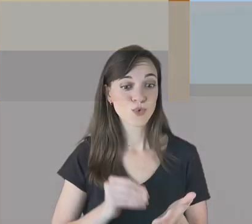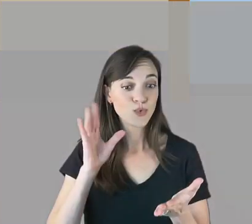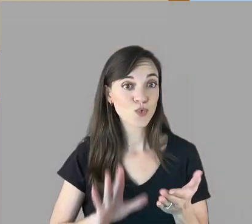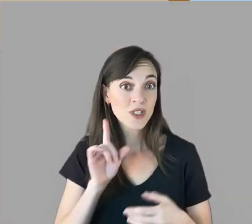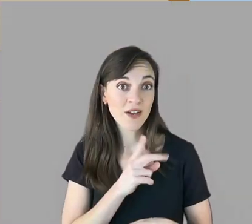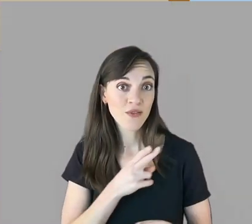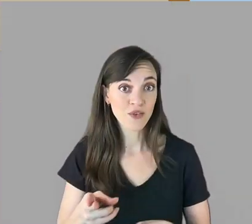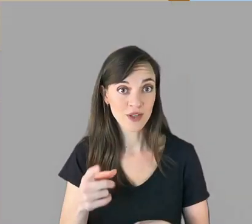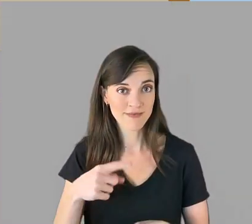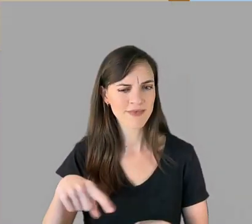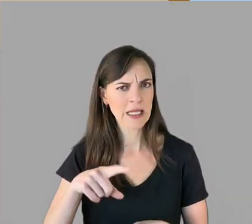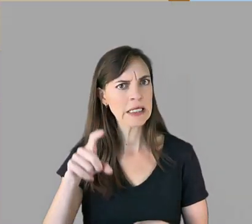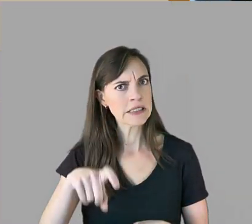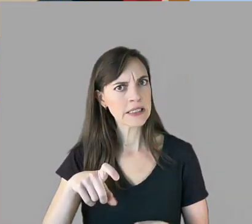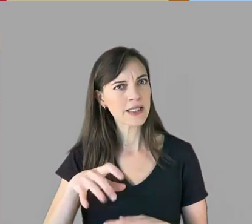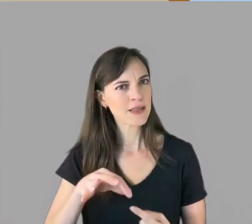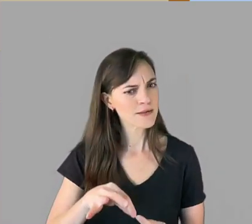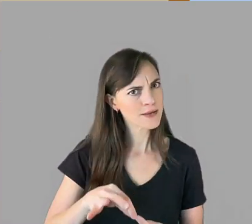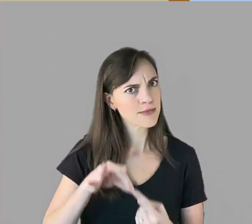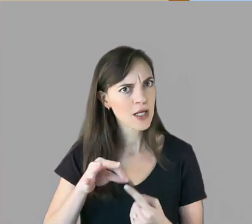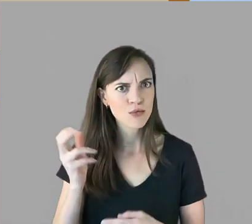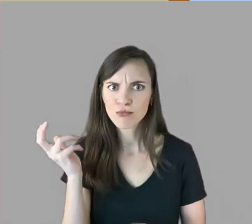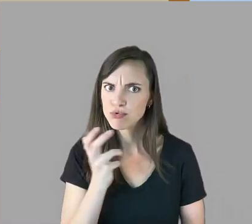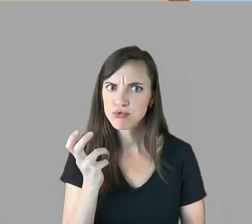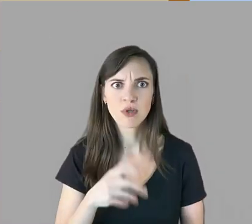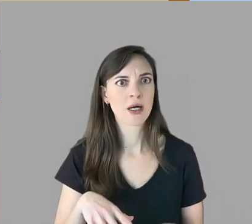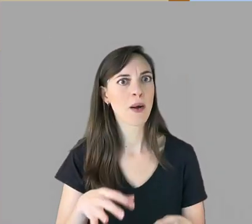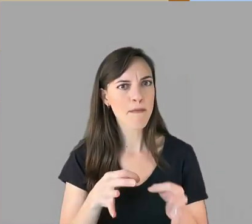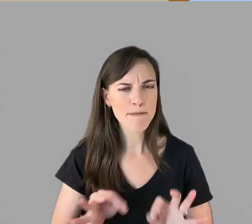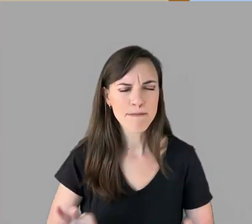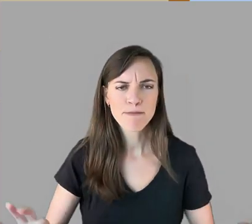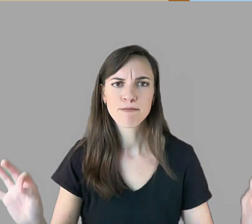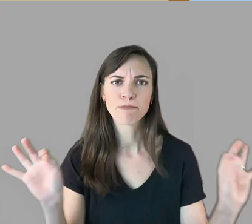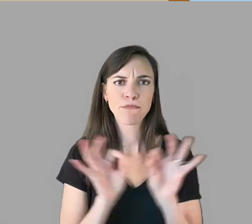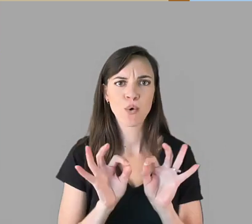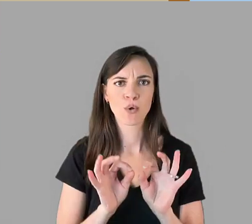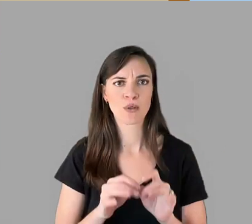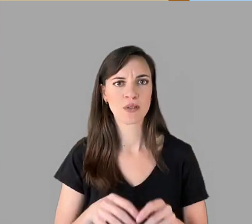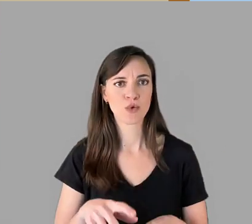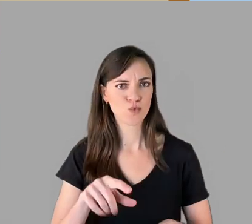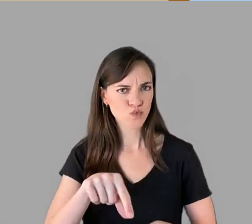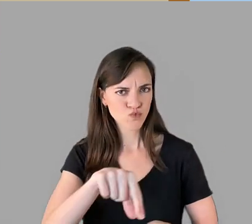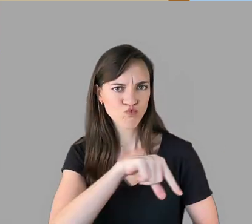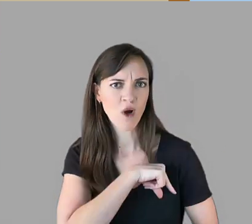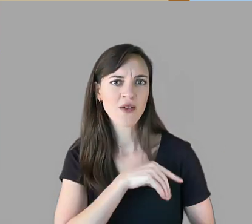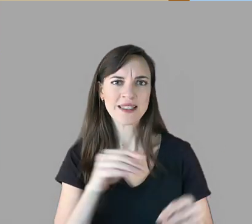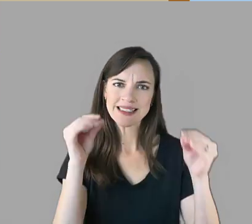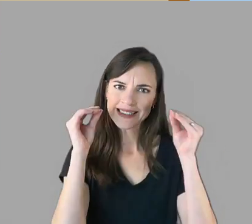Due to the highly specialized needs of students who are DHH, it is imperative to address the importance of the use of qualified